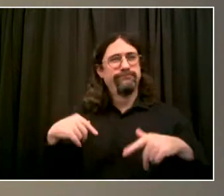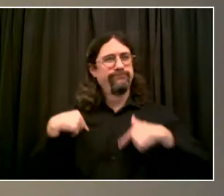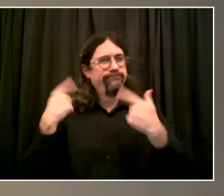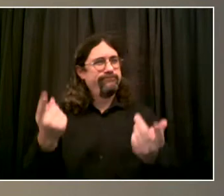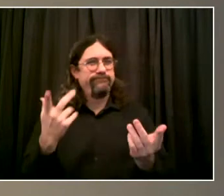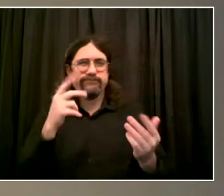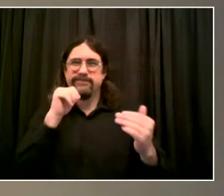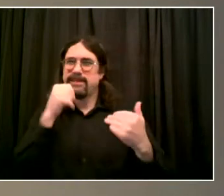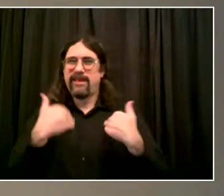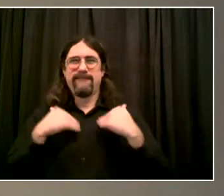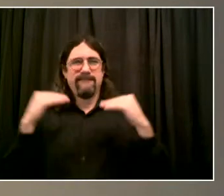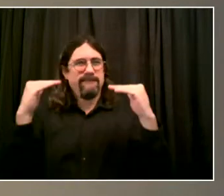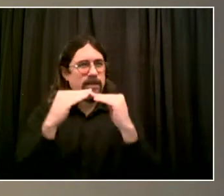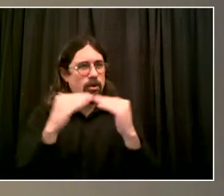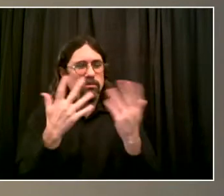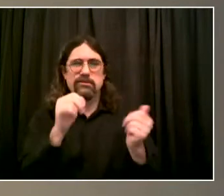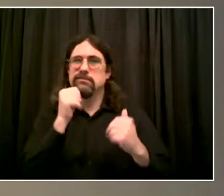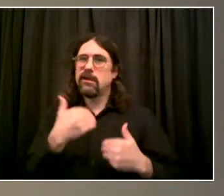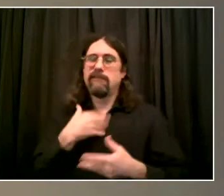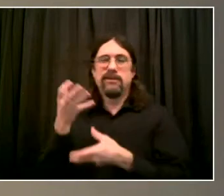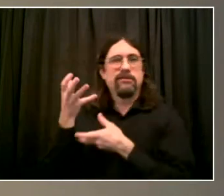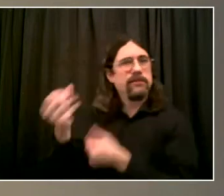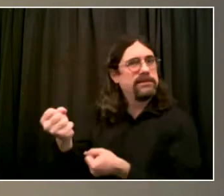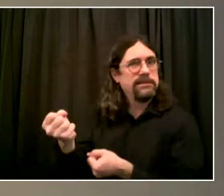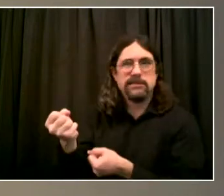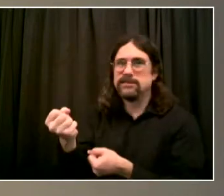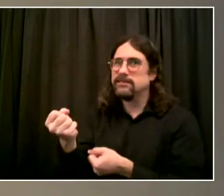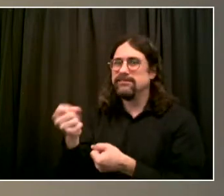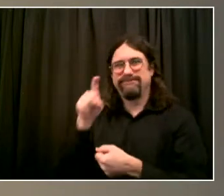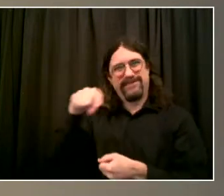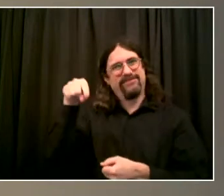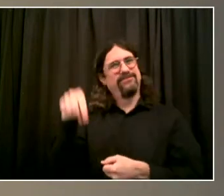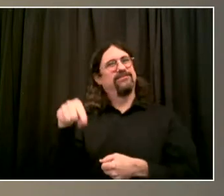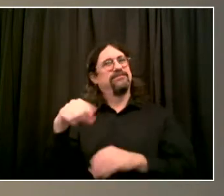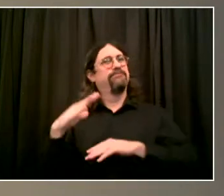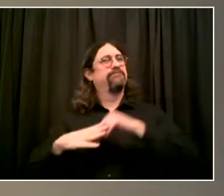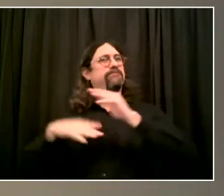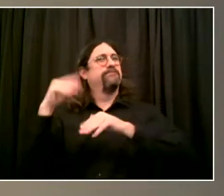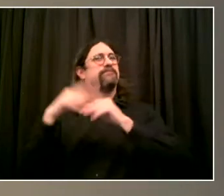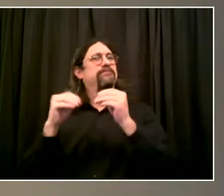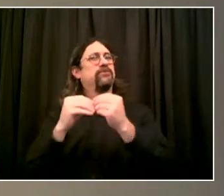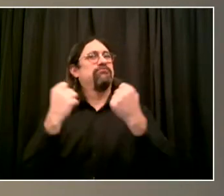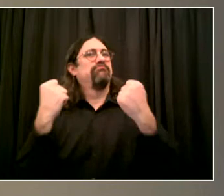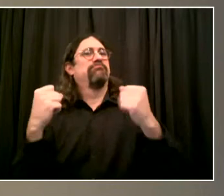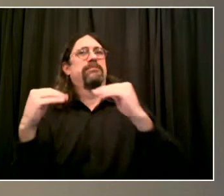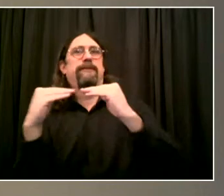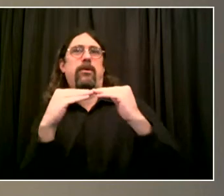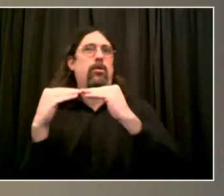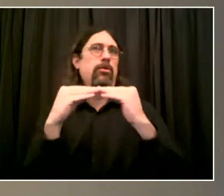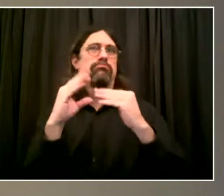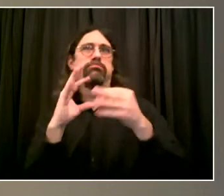ESPPIAECLLLY COMMUNITIES HAVE BEEN OVER